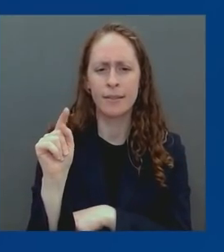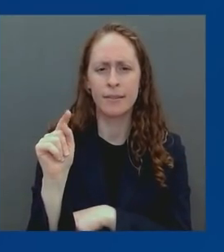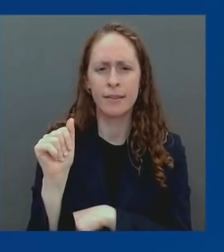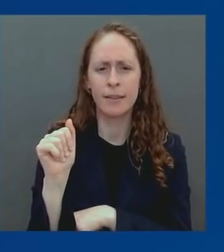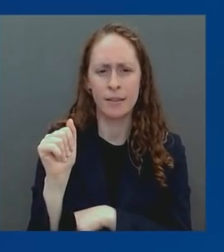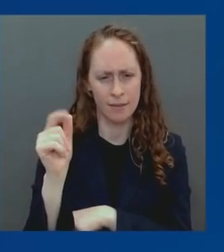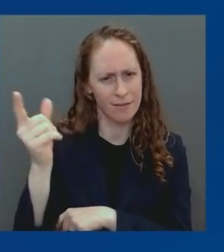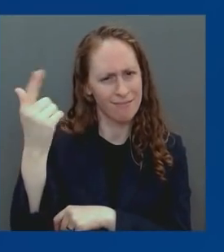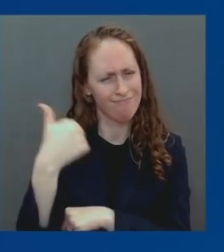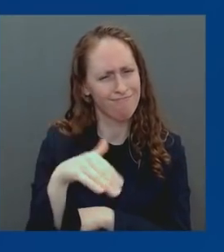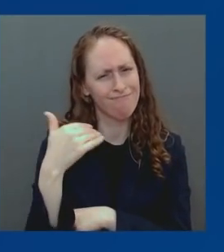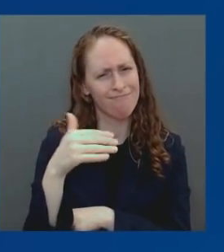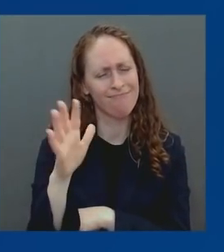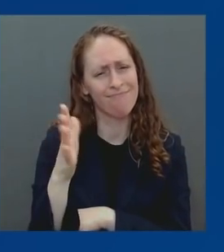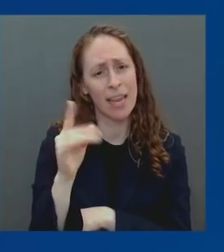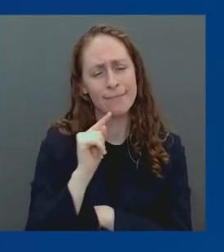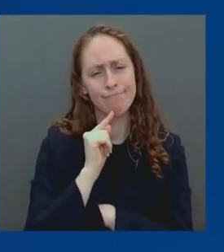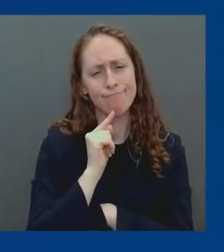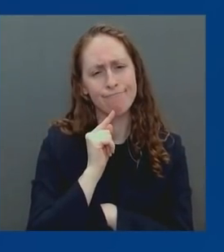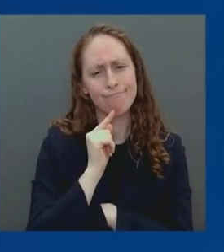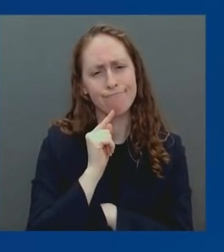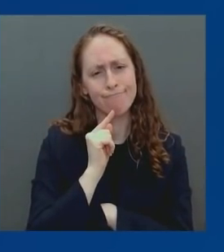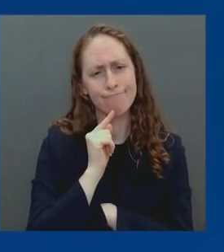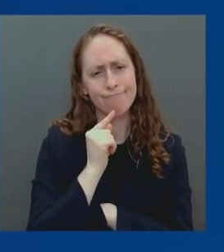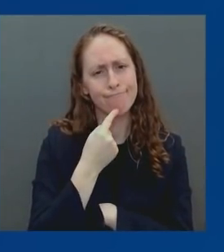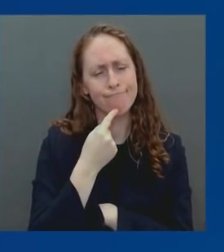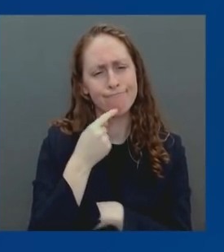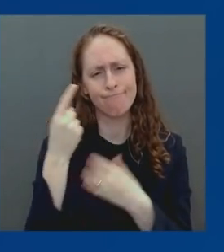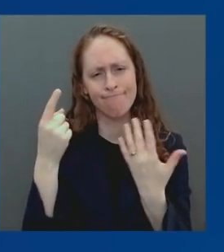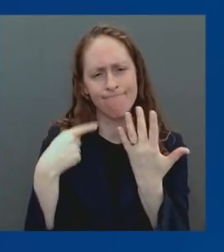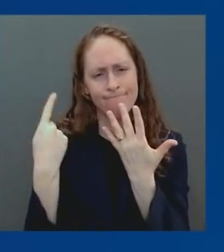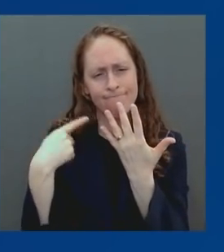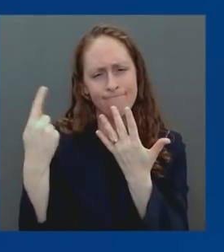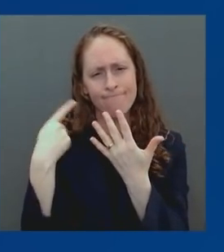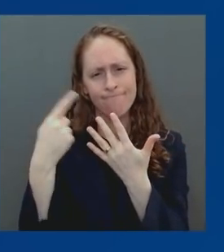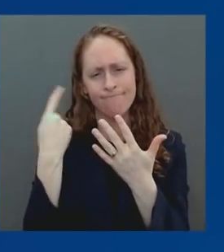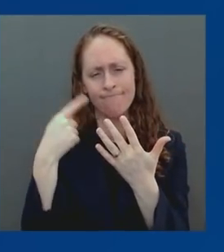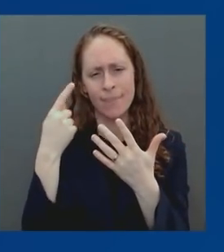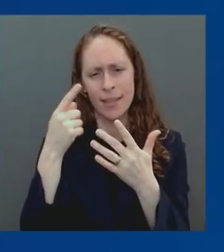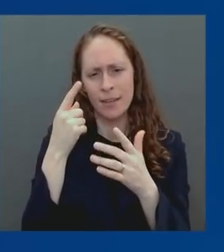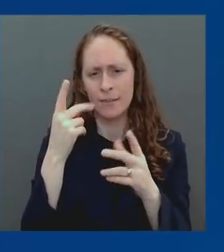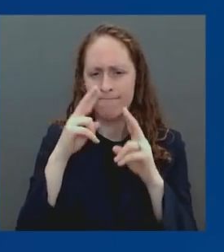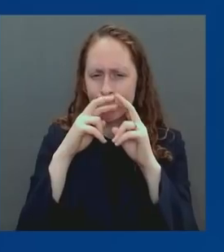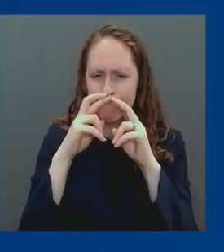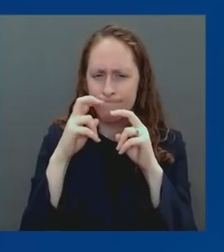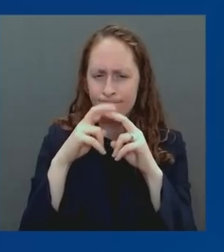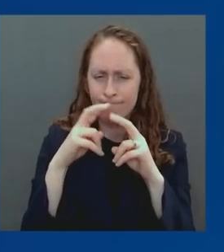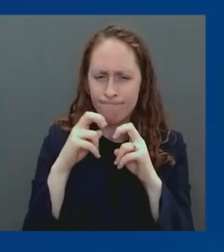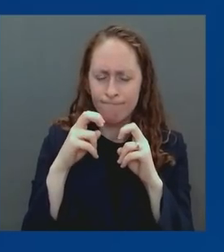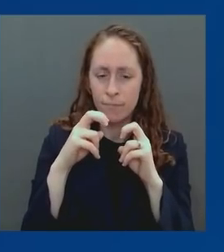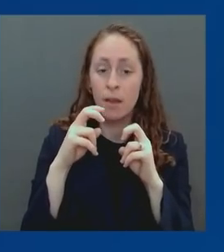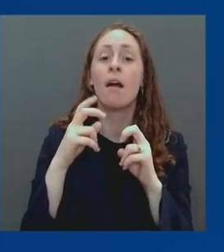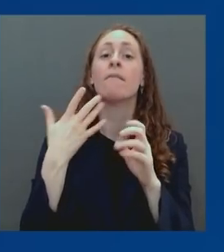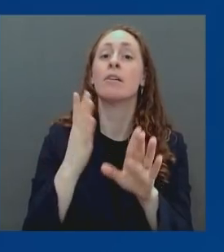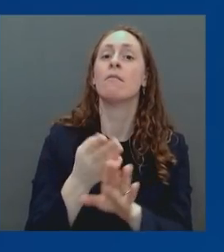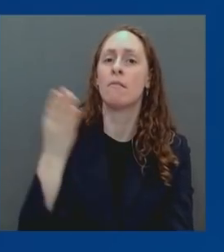and making a recommendation and a decision based on that data. So, I don't want to get ahead of them. But, of course, we're anticipating